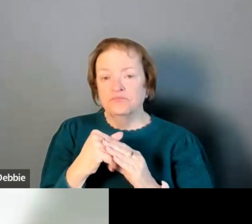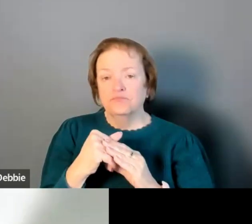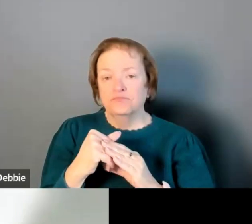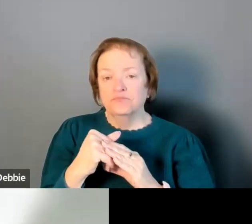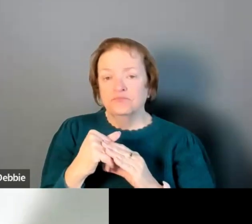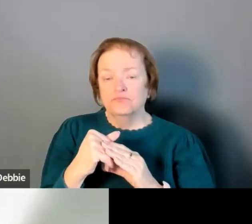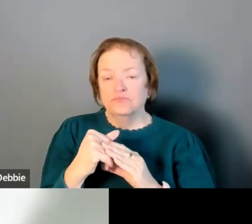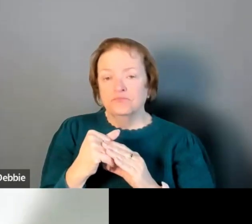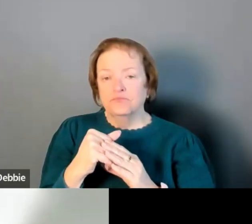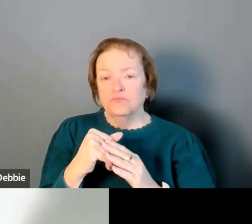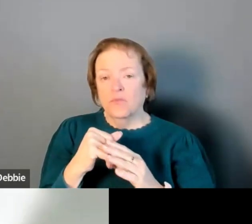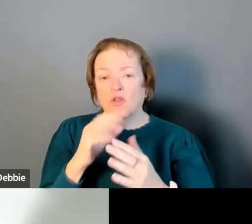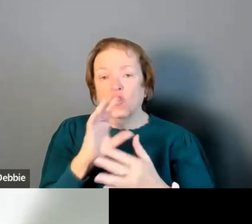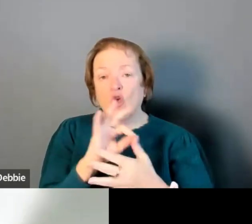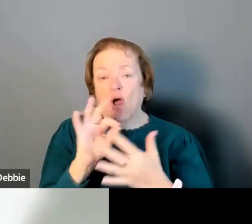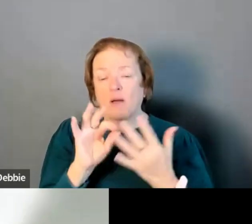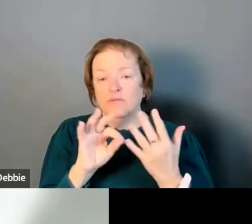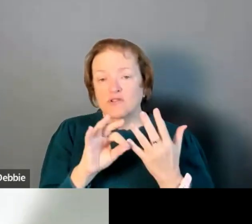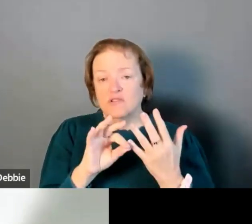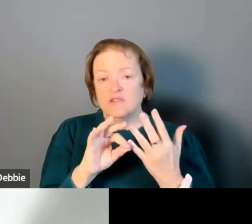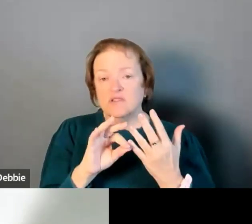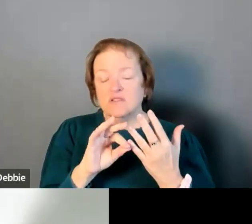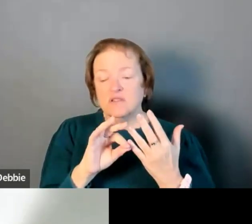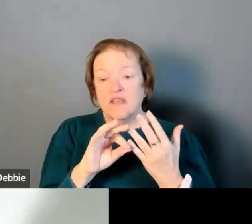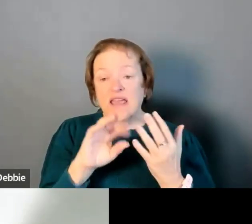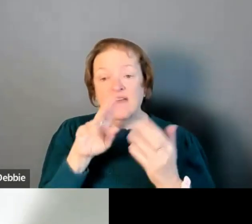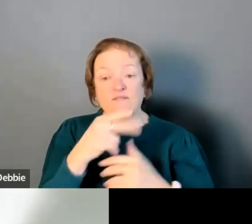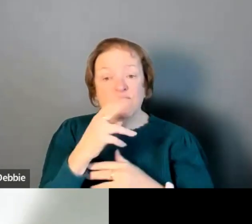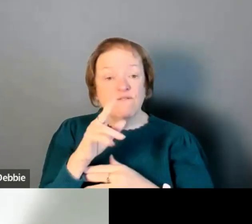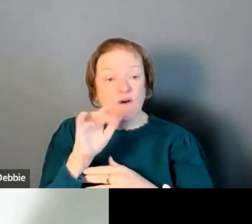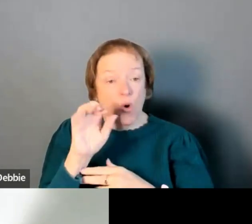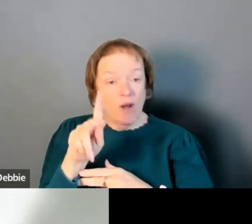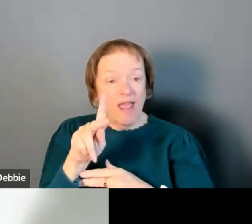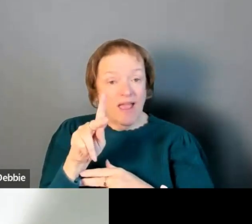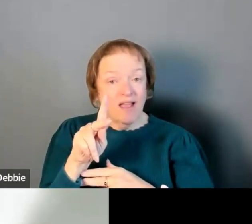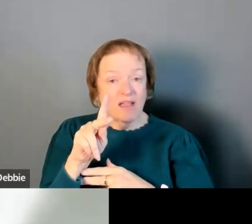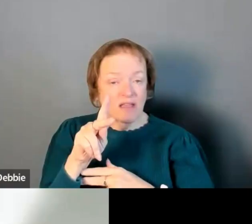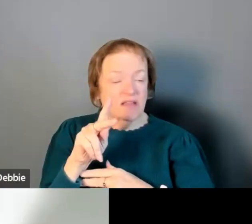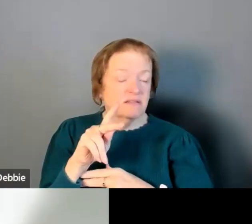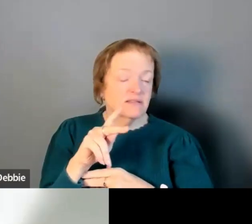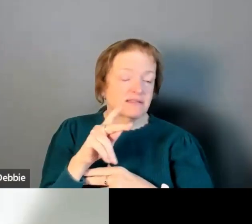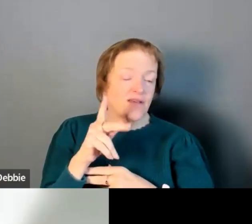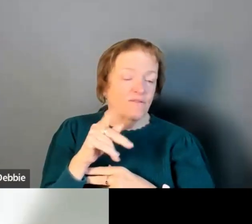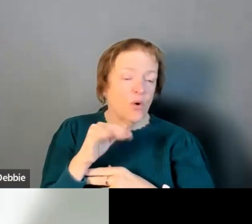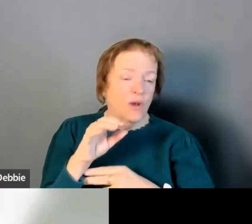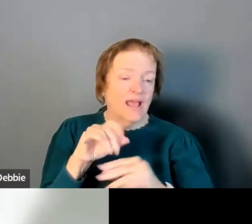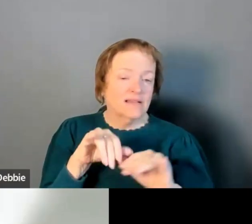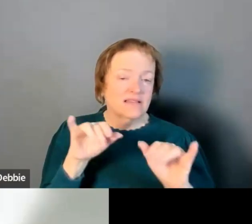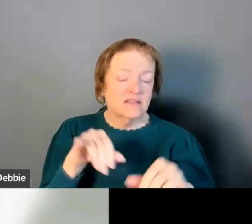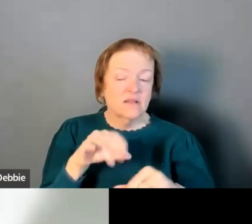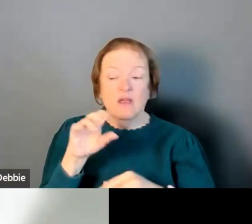your options you are going to have, if they are Phonak is going to be our Phonak systems, if they are Oticon is going to be the Oticon system,